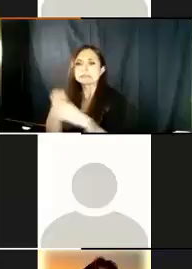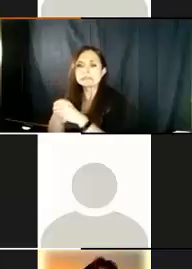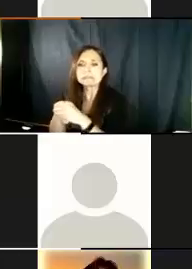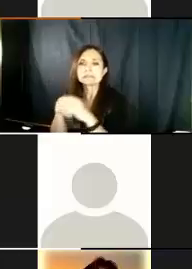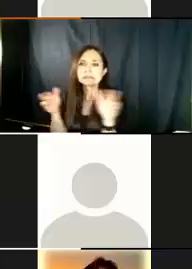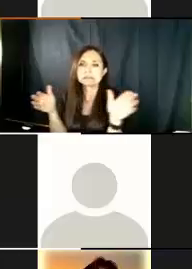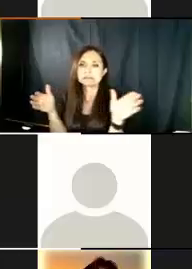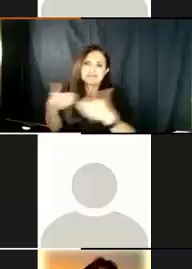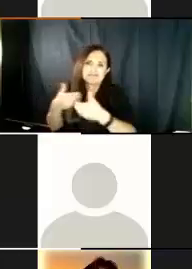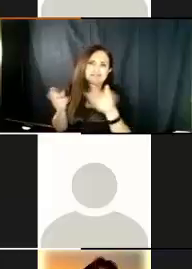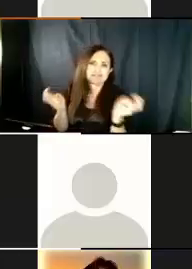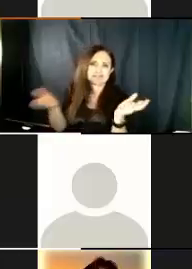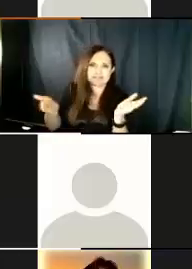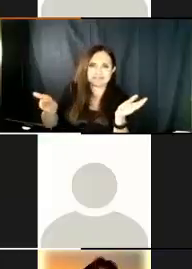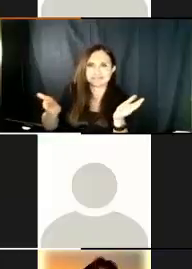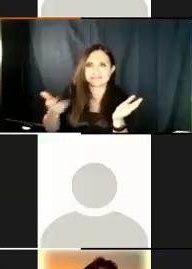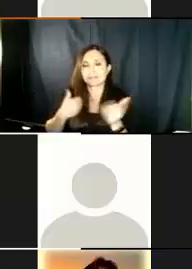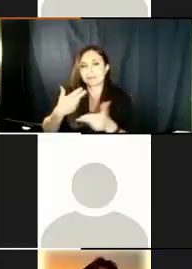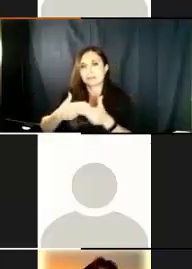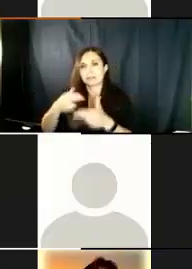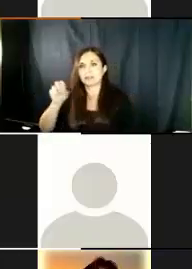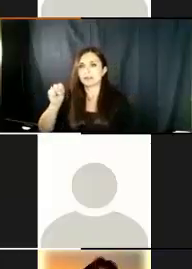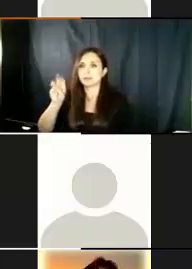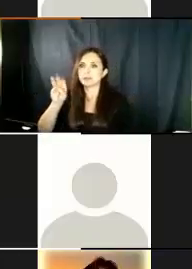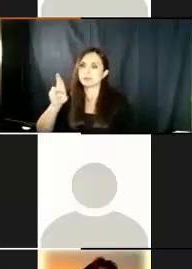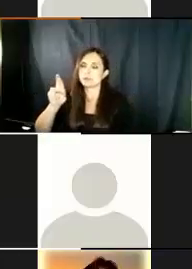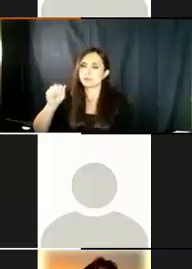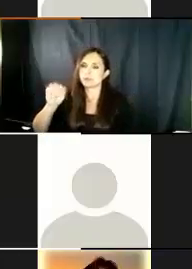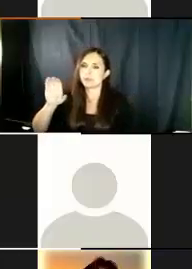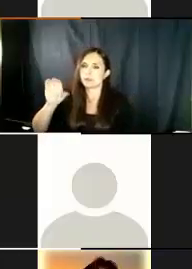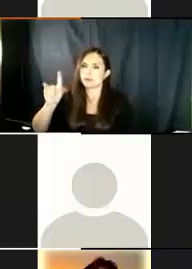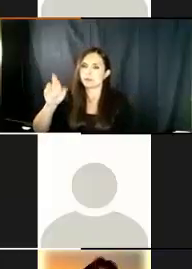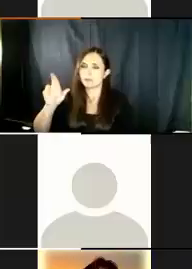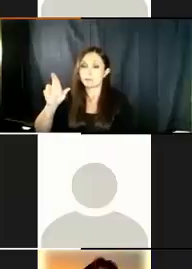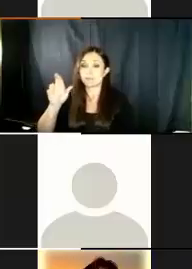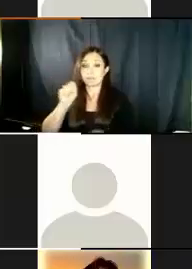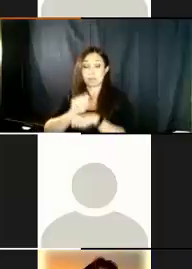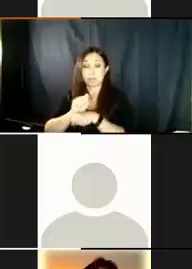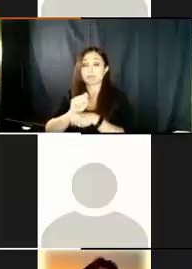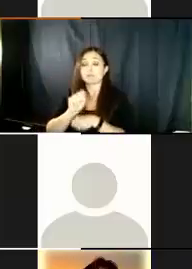So as I said my name is Summer Alcauter, and I work for the University of Texas at Austin High school.